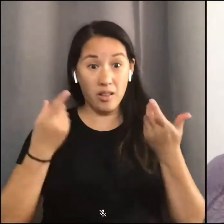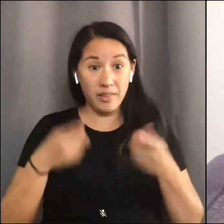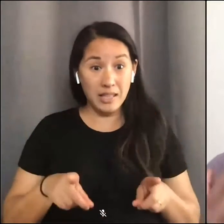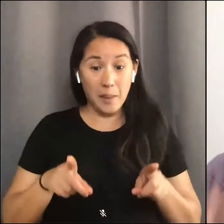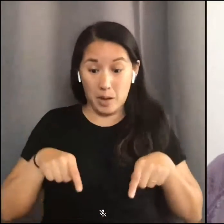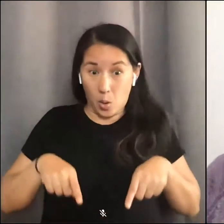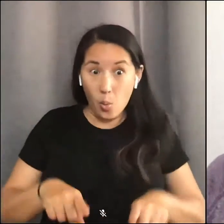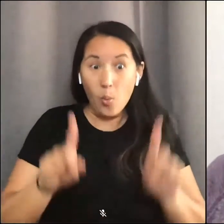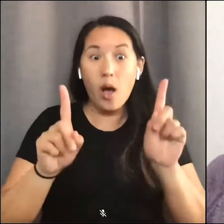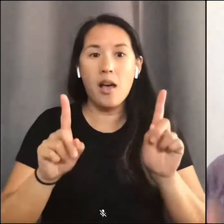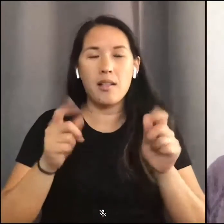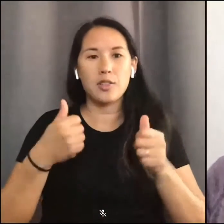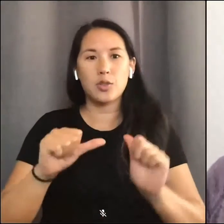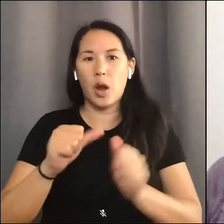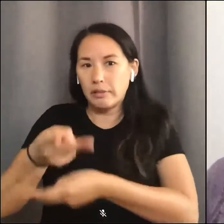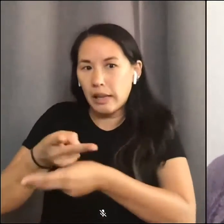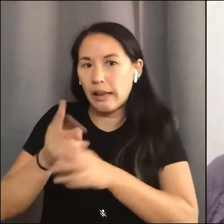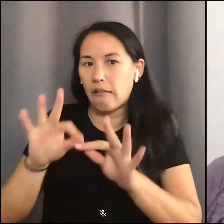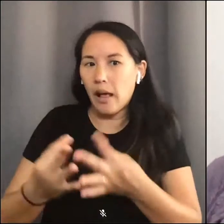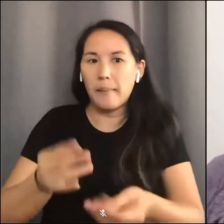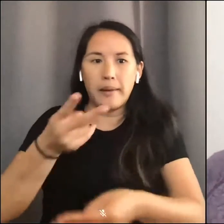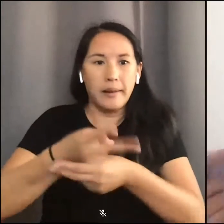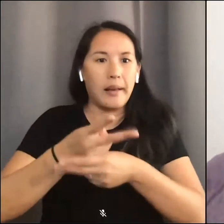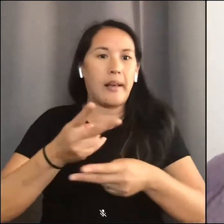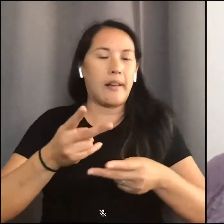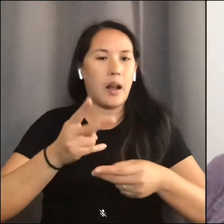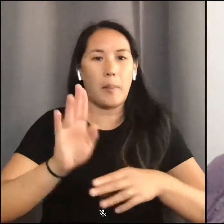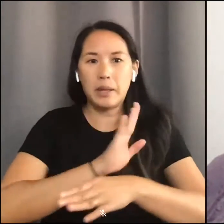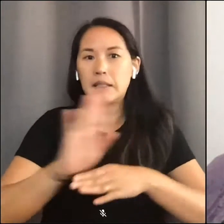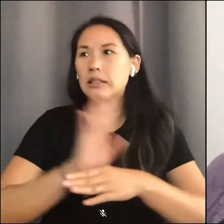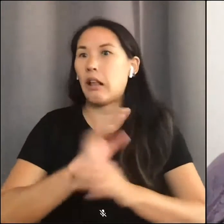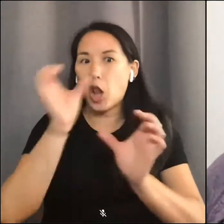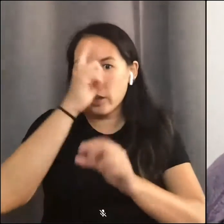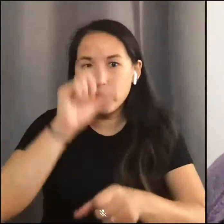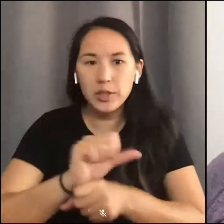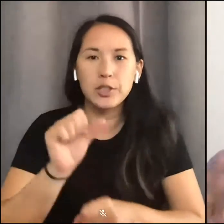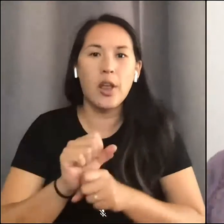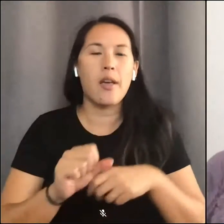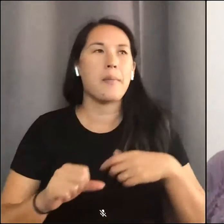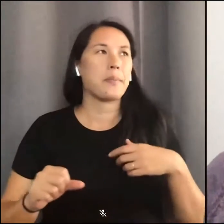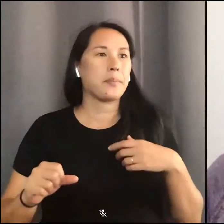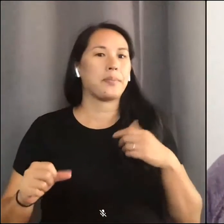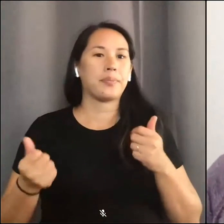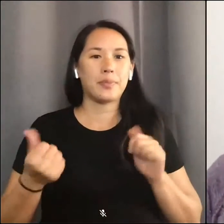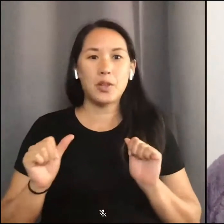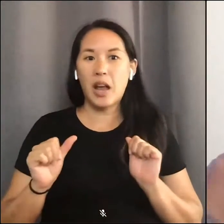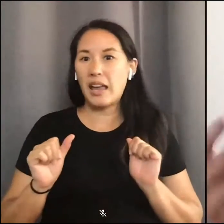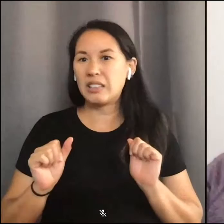trying to raise families run a business um get a new job um get that second job and all these